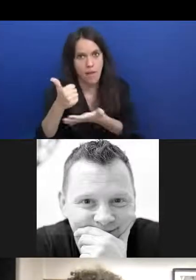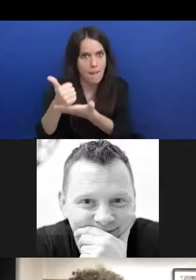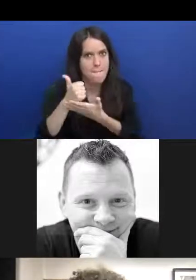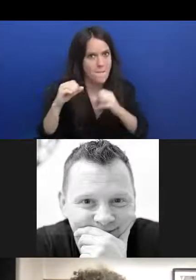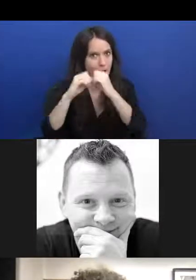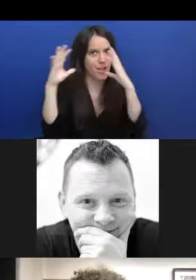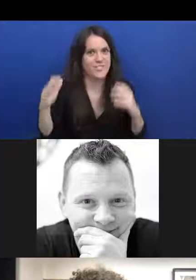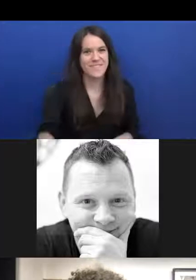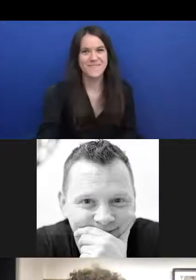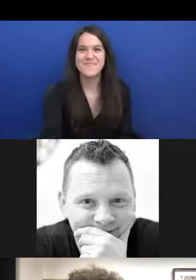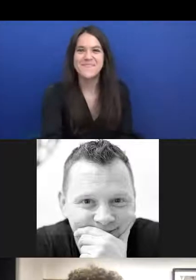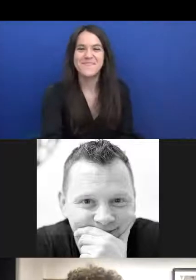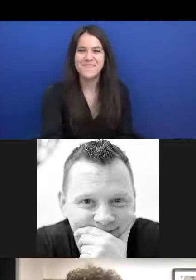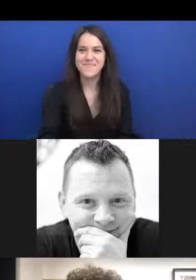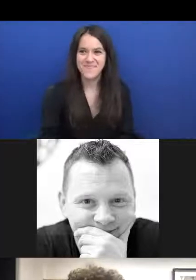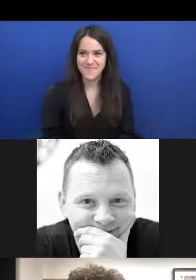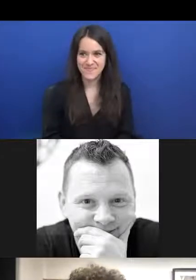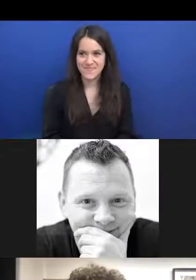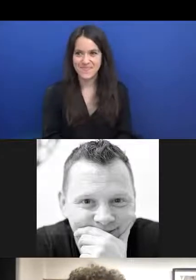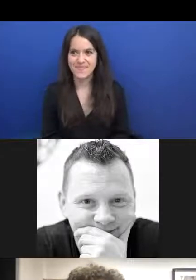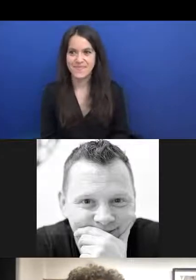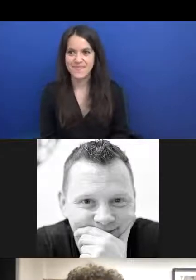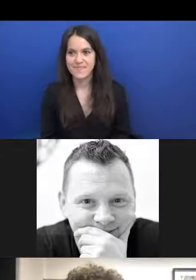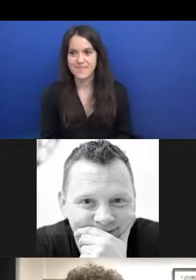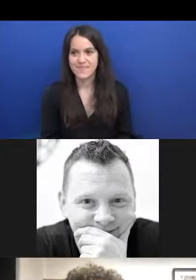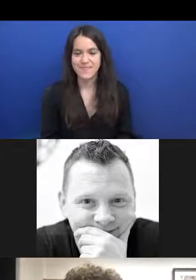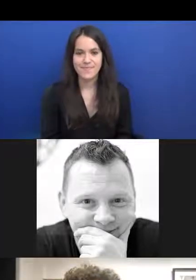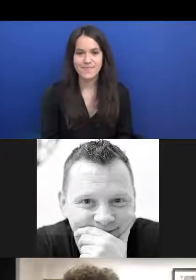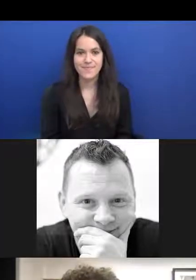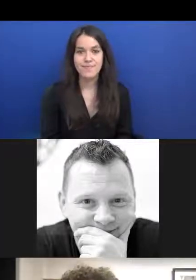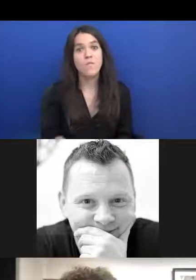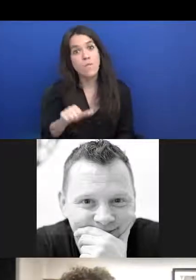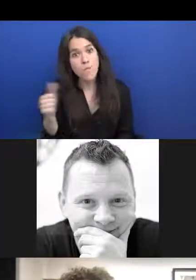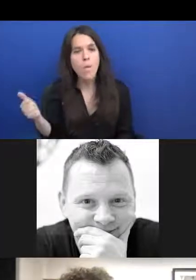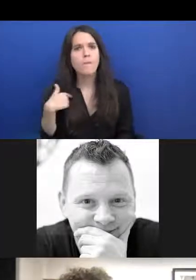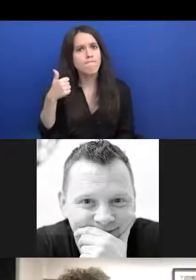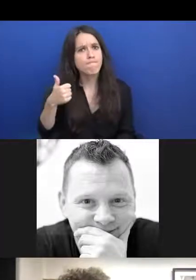so the other thing that really helped was reading Australian linguistic anthropology